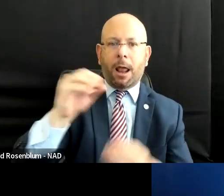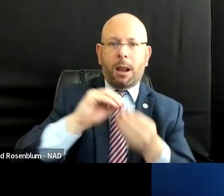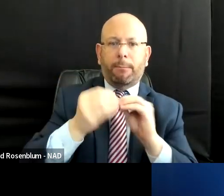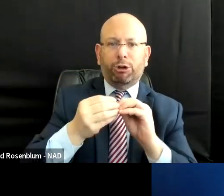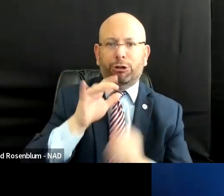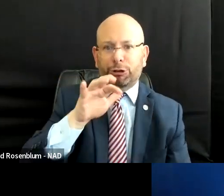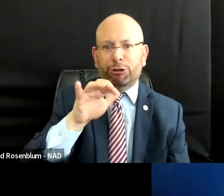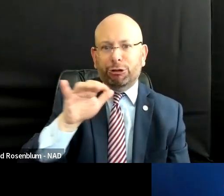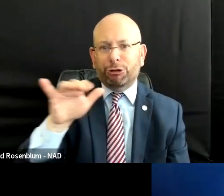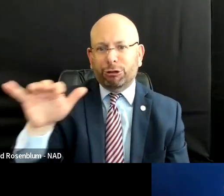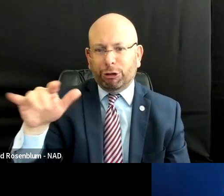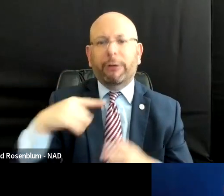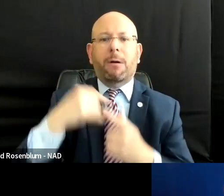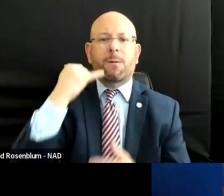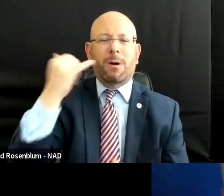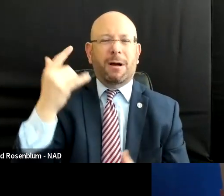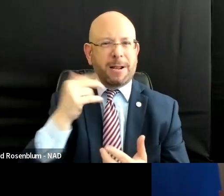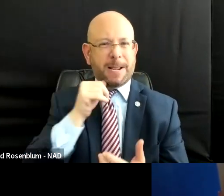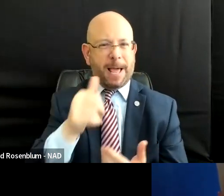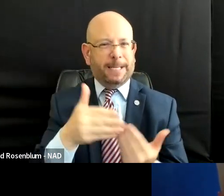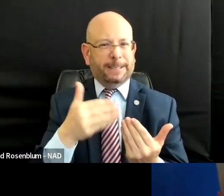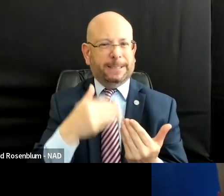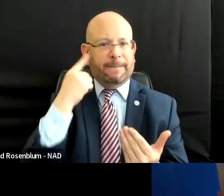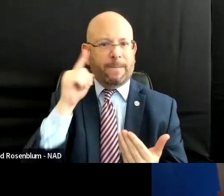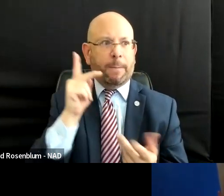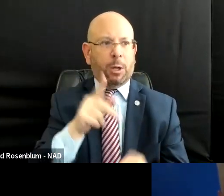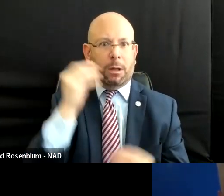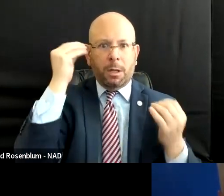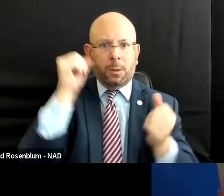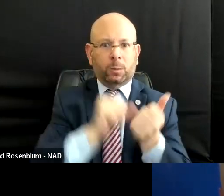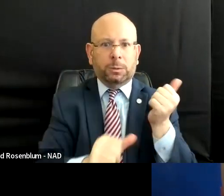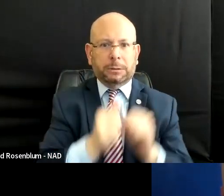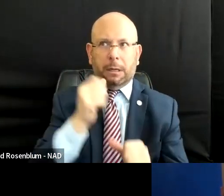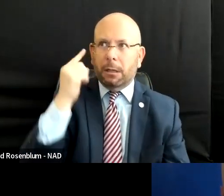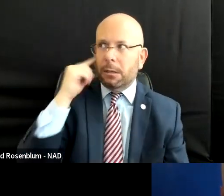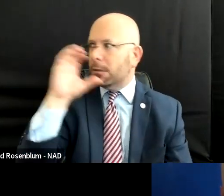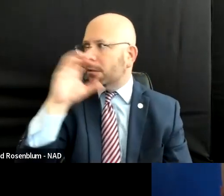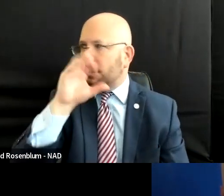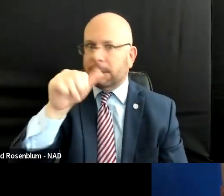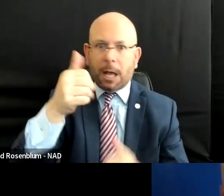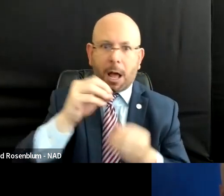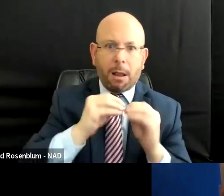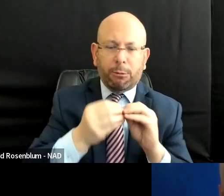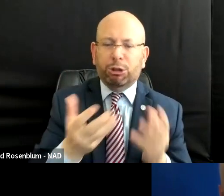was set up by the FCC. Prior to that, you